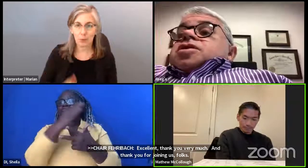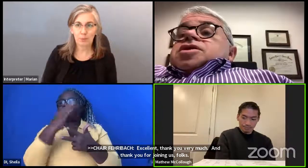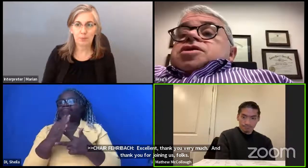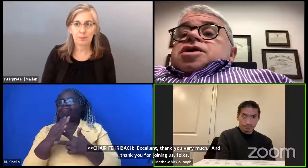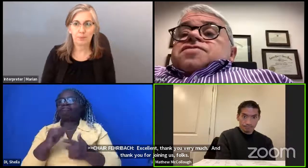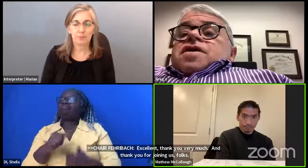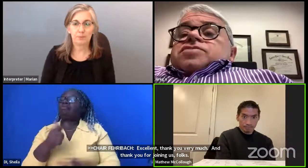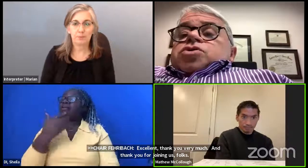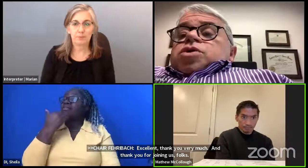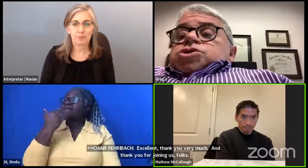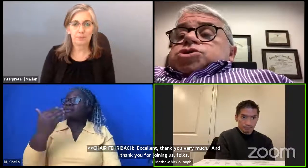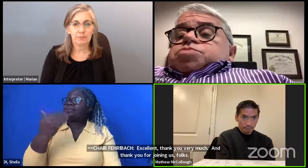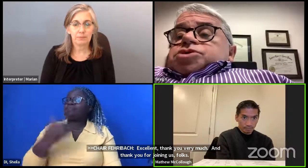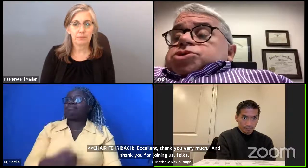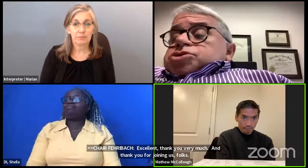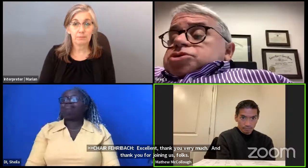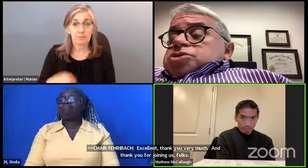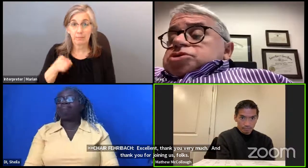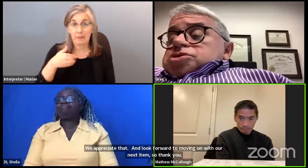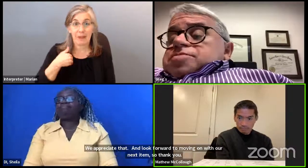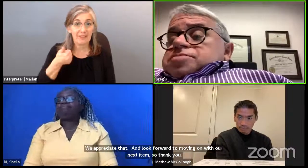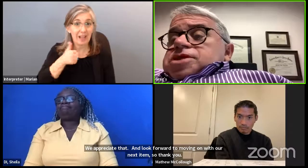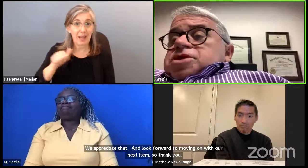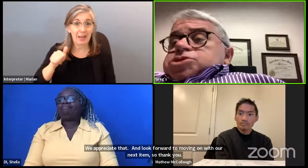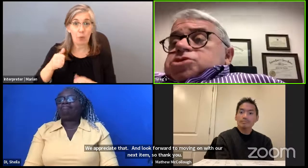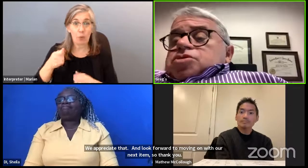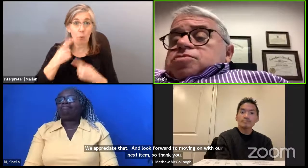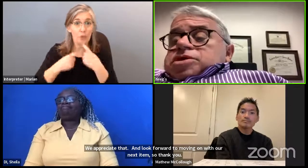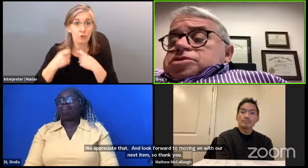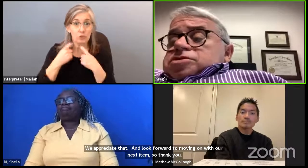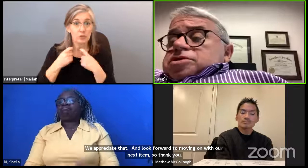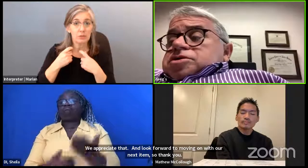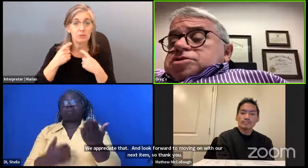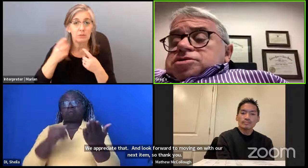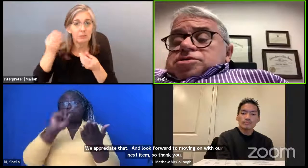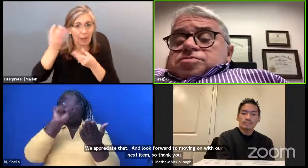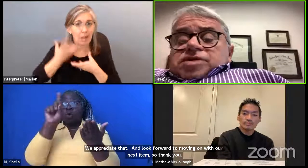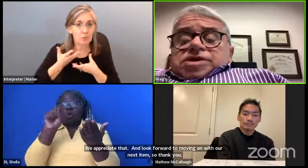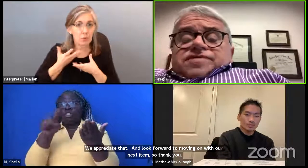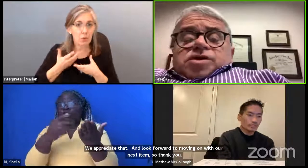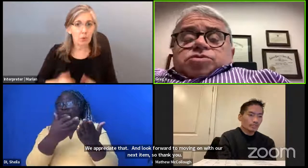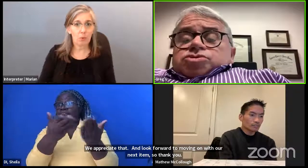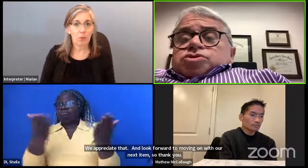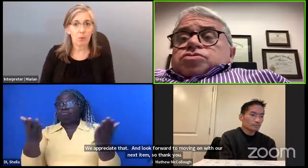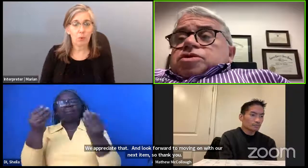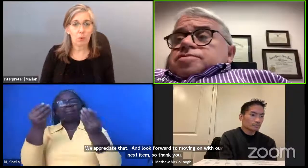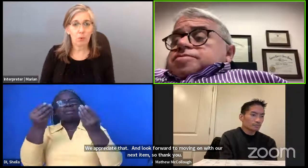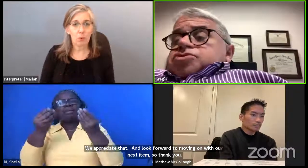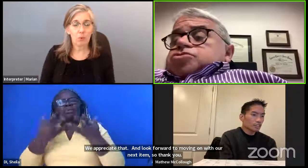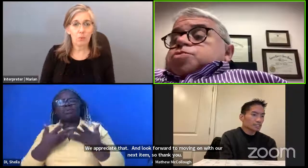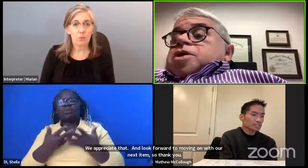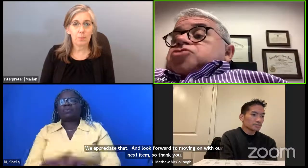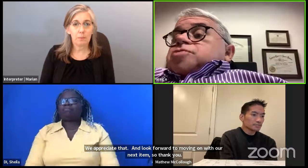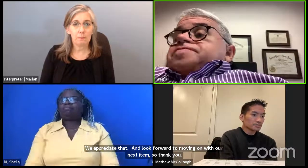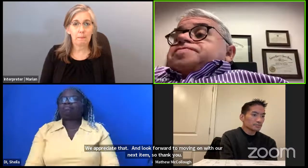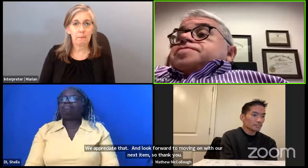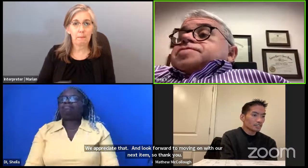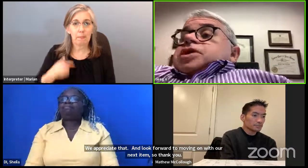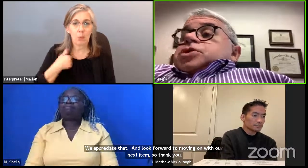And if you have any questions, please let us know and we can make it available to you as soon as possible.